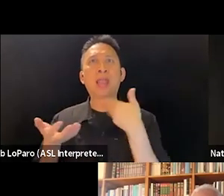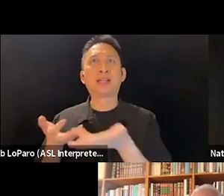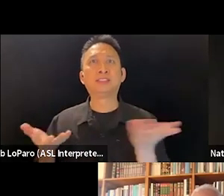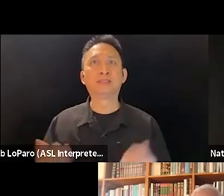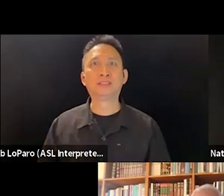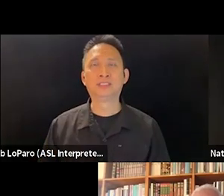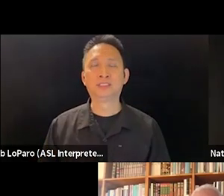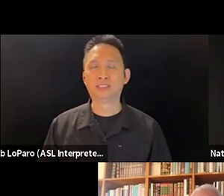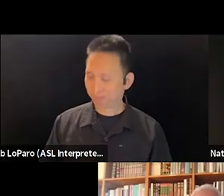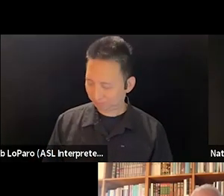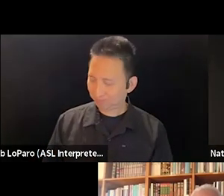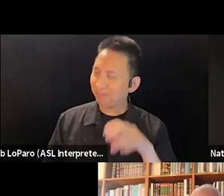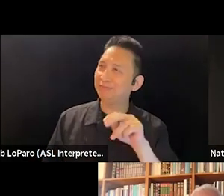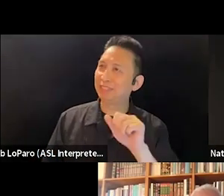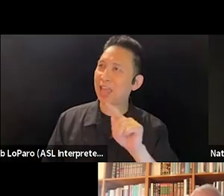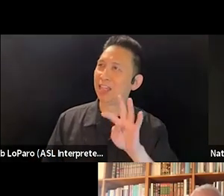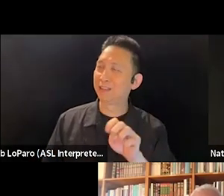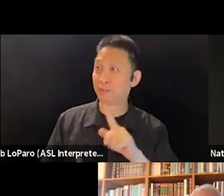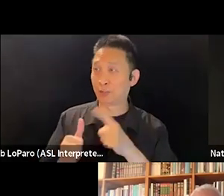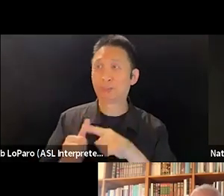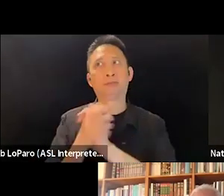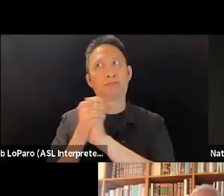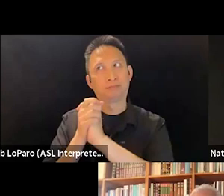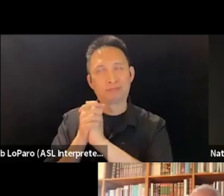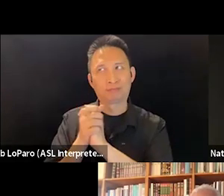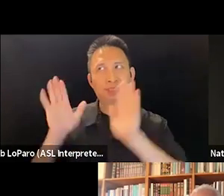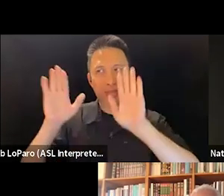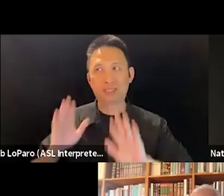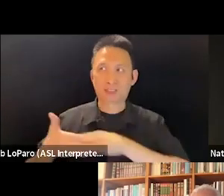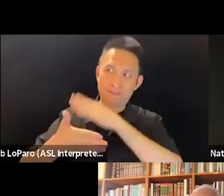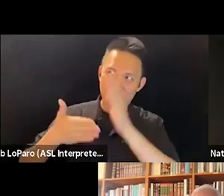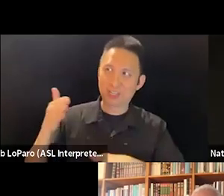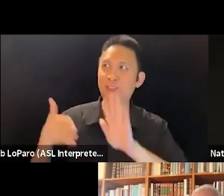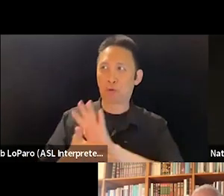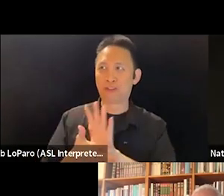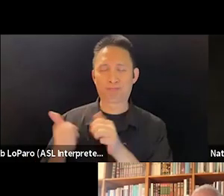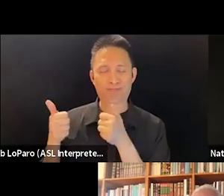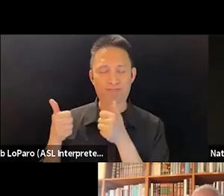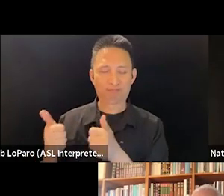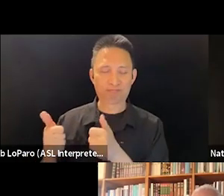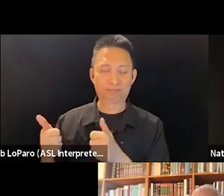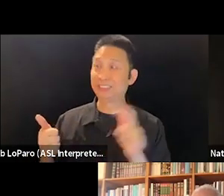Well first of all, congratulations, amazing, well done on finishing your film. That just sounds great that you've got something